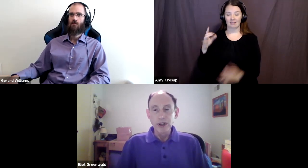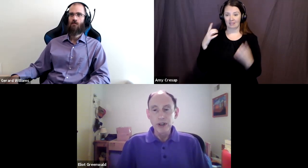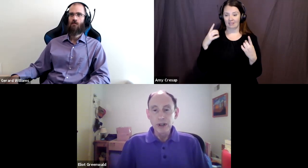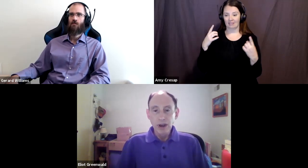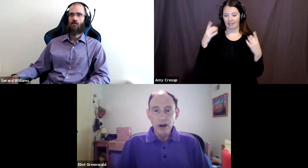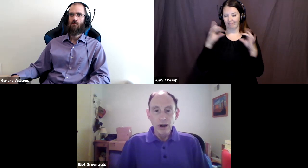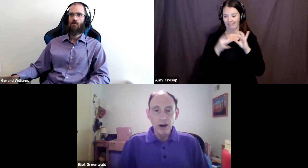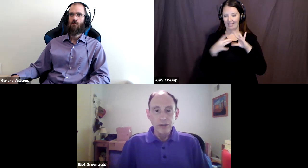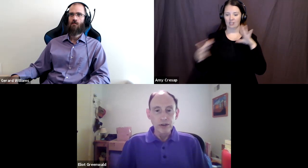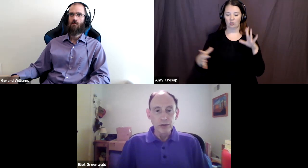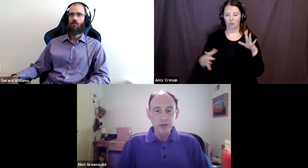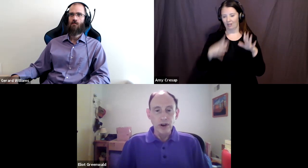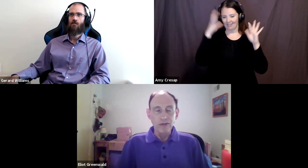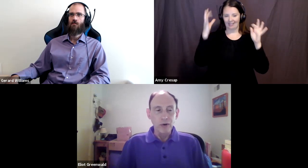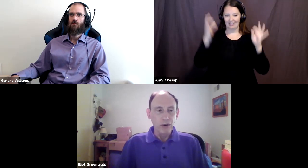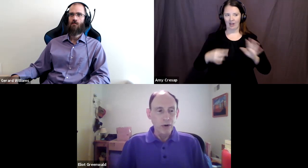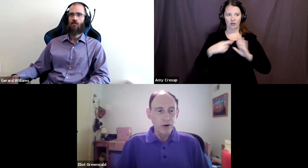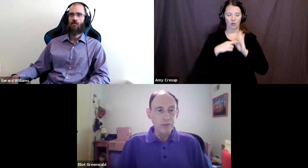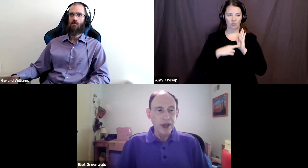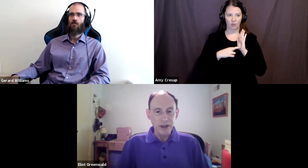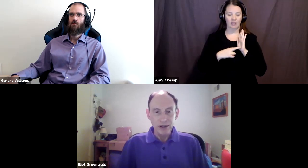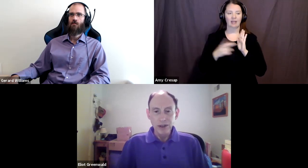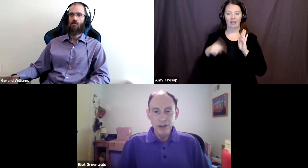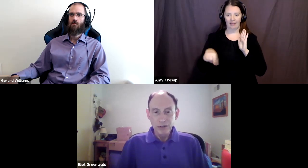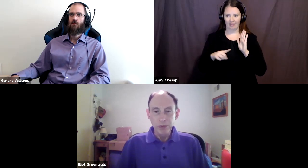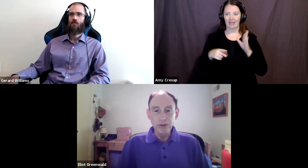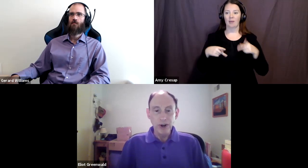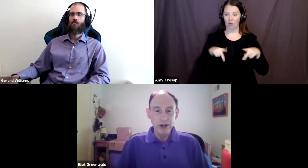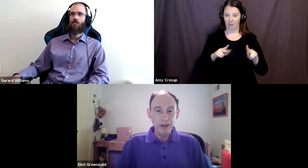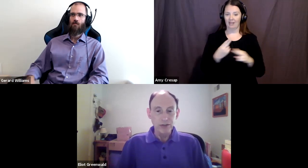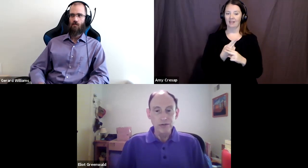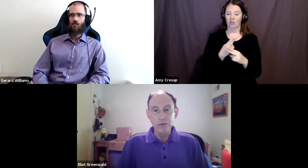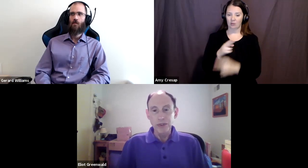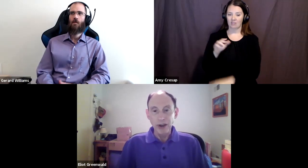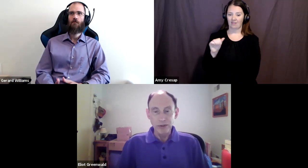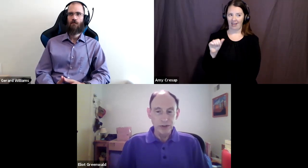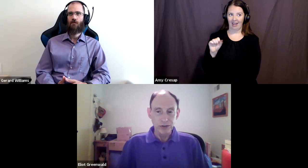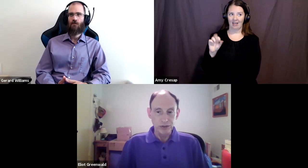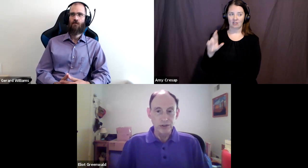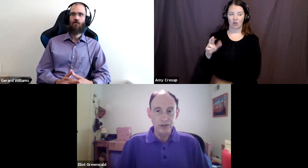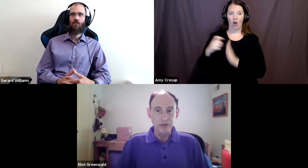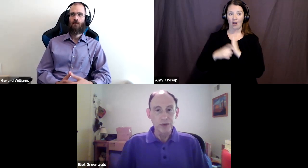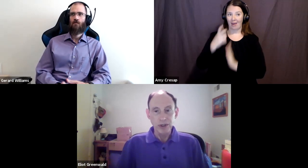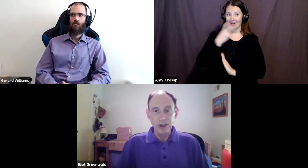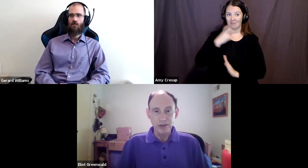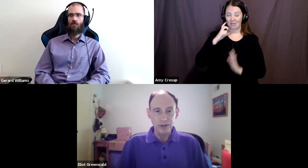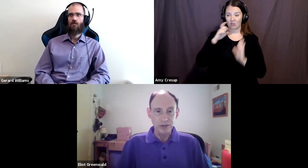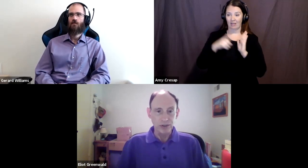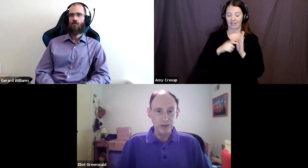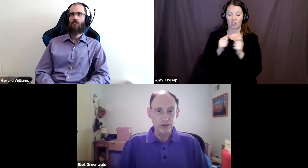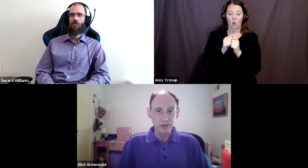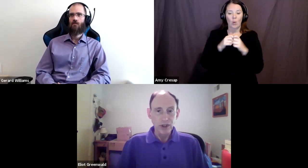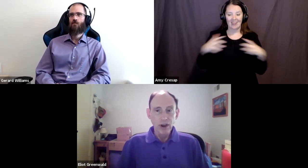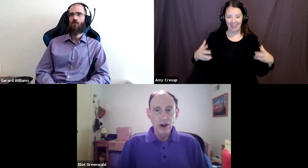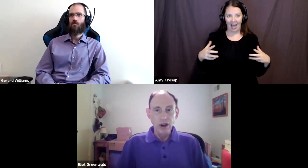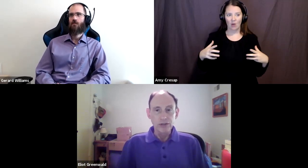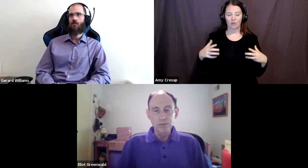permitting the use of automatic speech recognition without the assistance of communication assistants